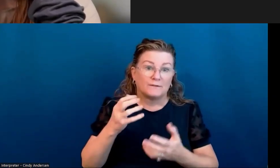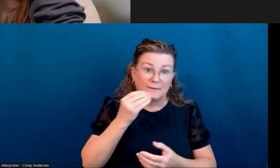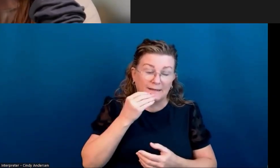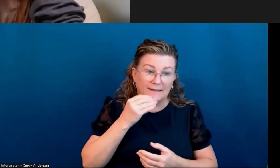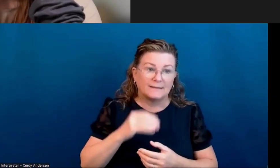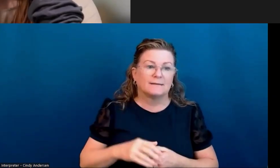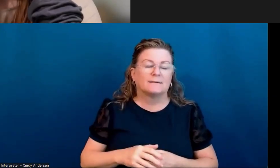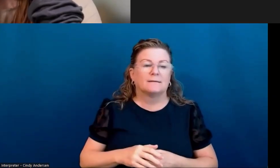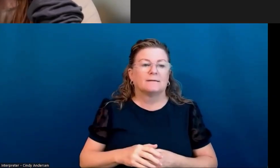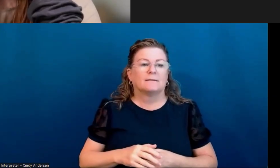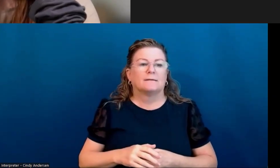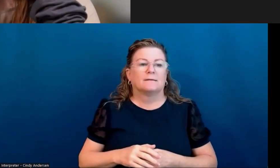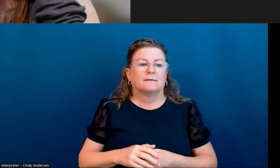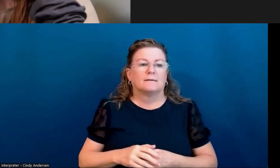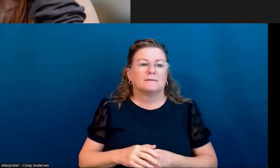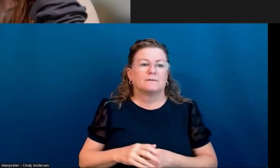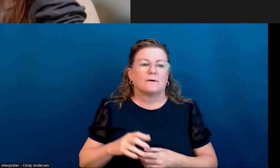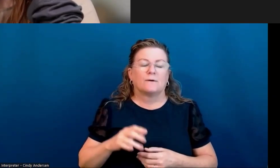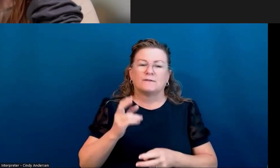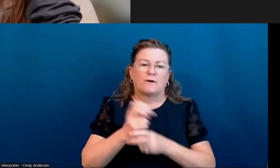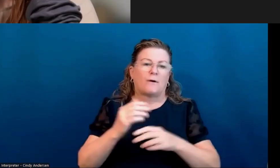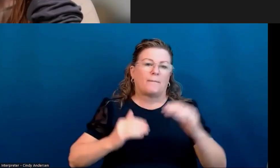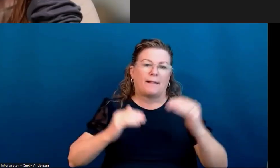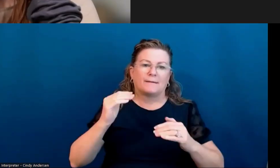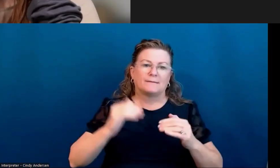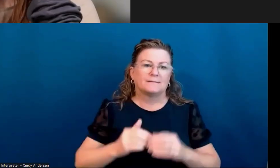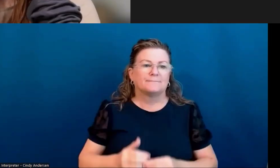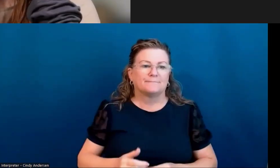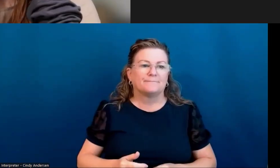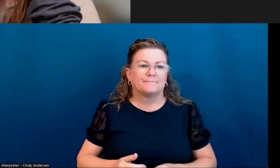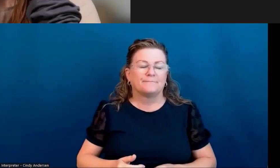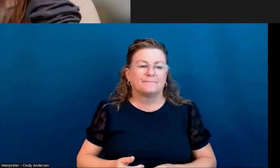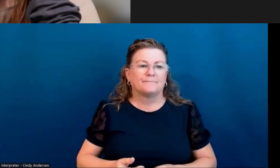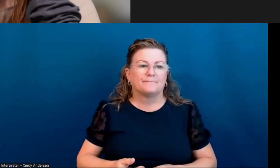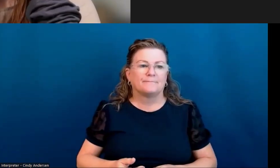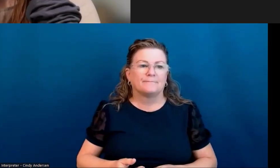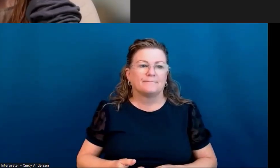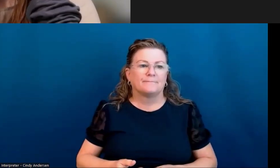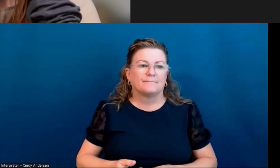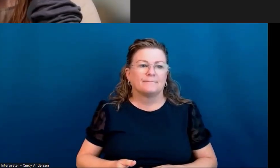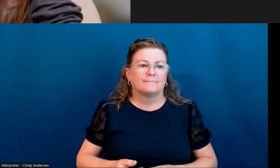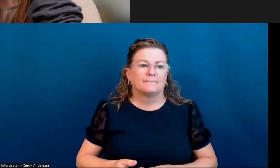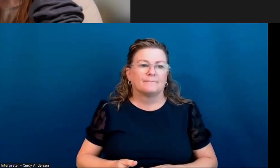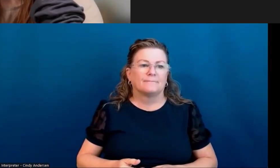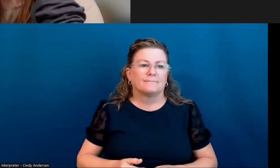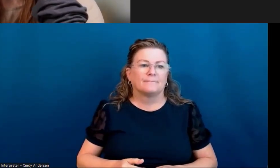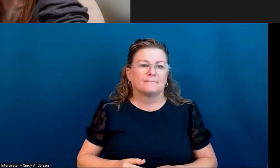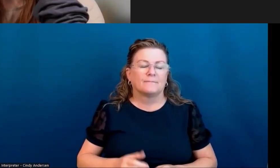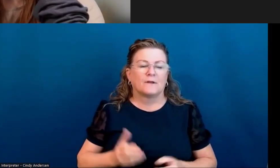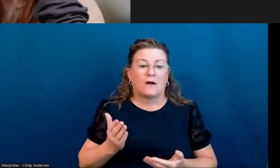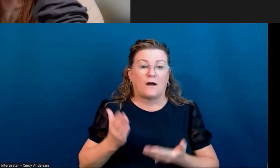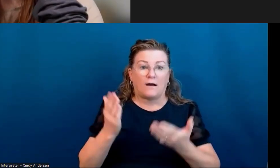so it's this hard balance of of offering the foods that you know